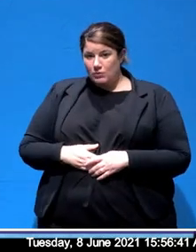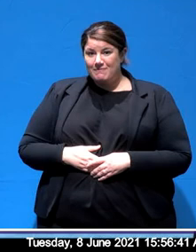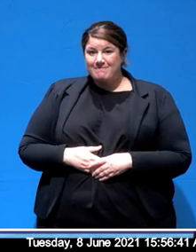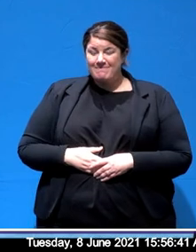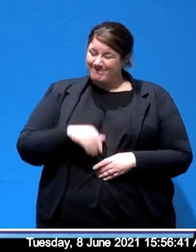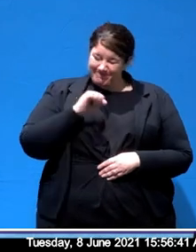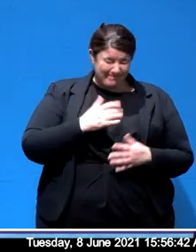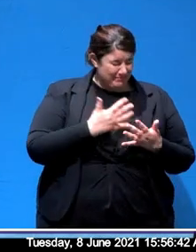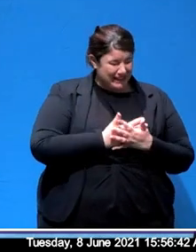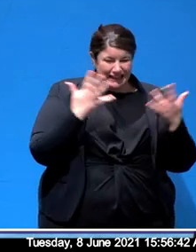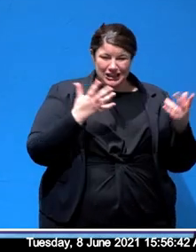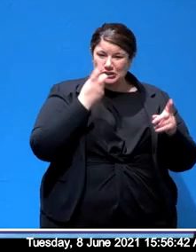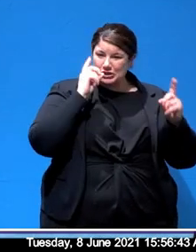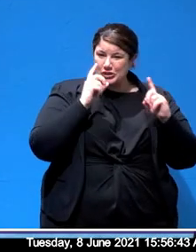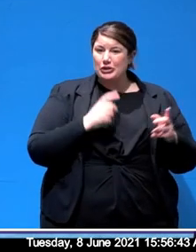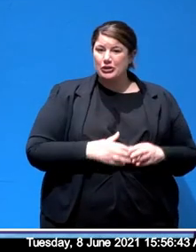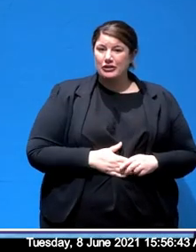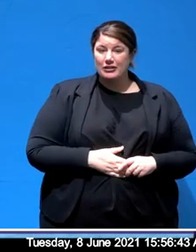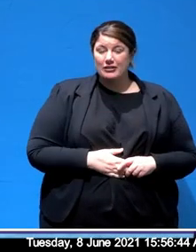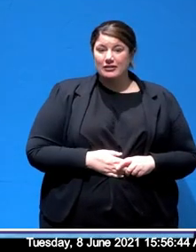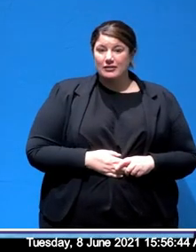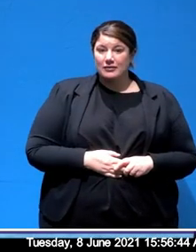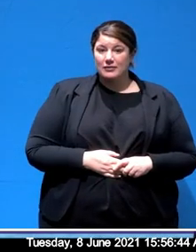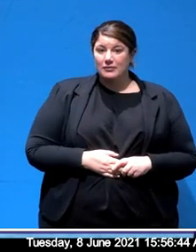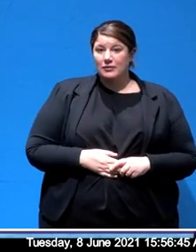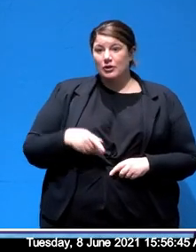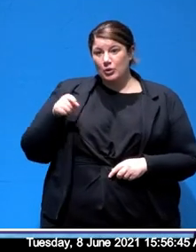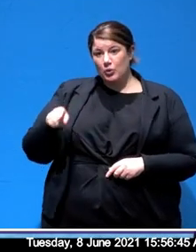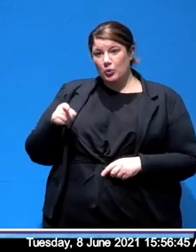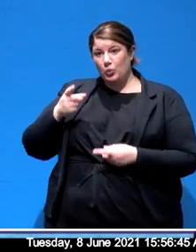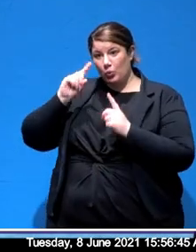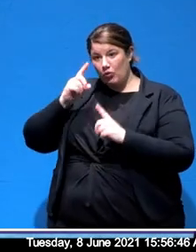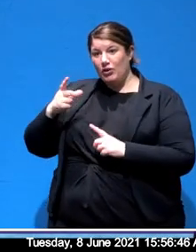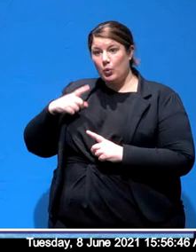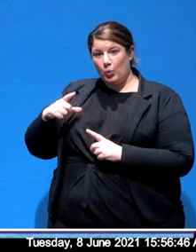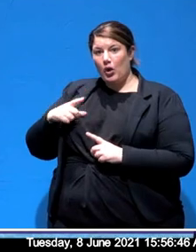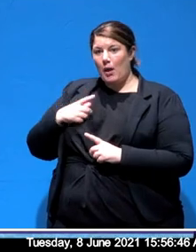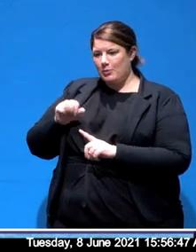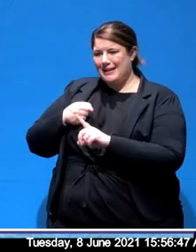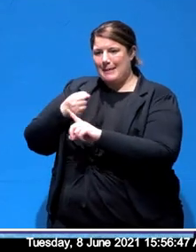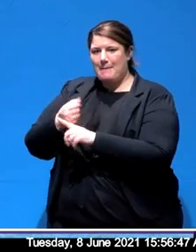It was a concern that it can impact on the effectiveness of a subsequent investigation; is that right?